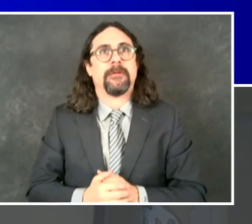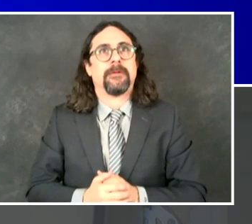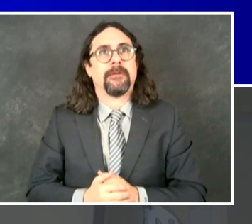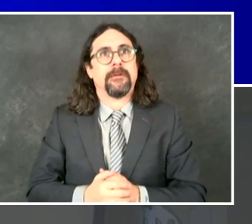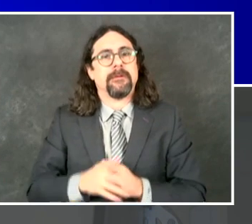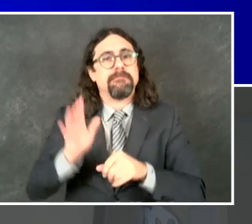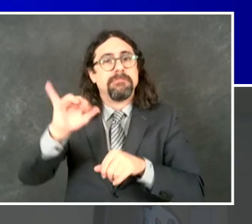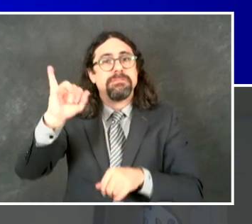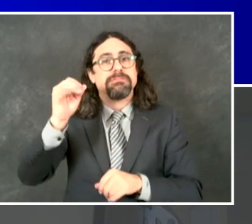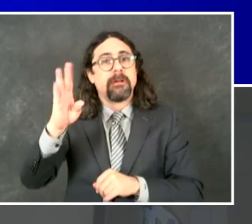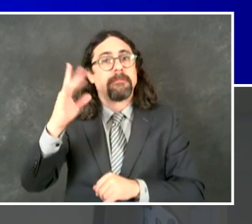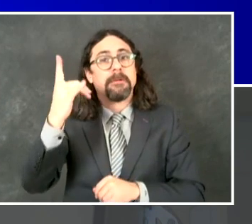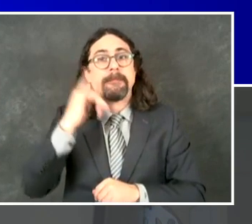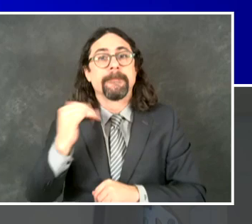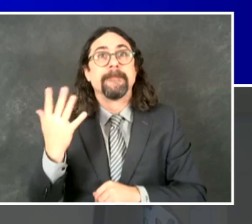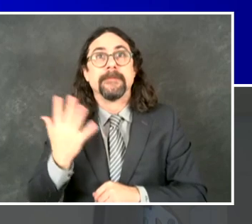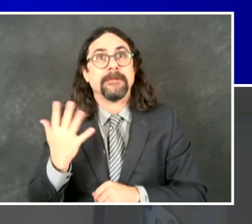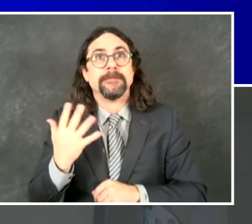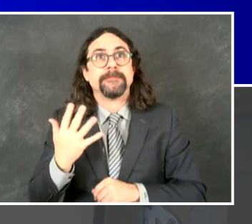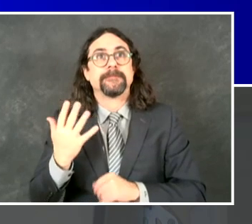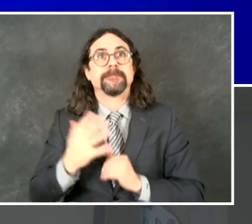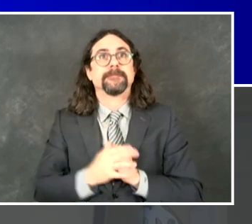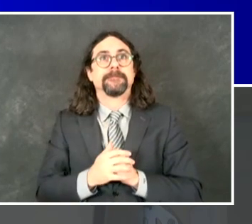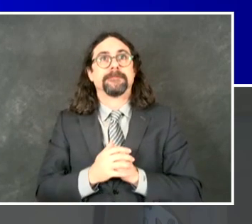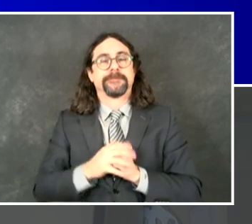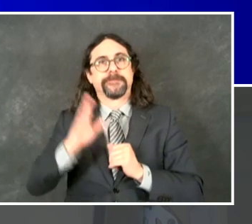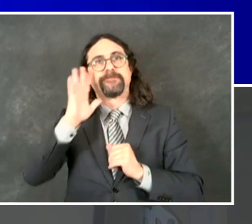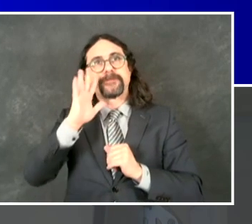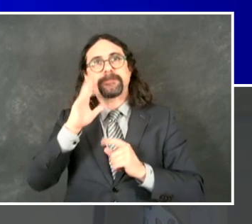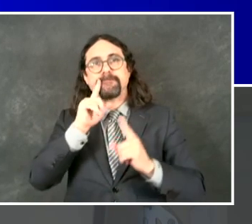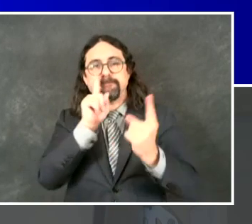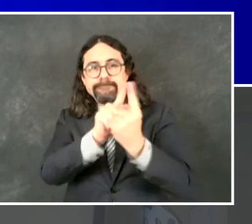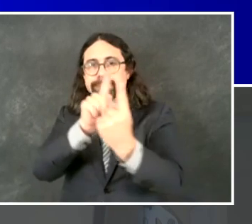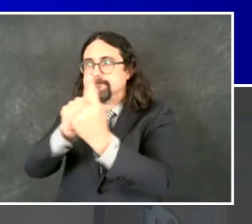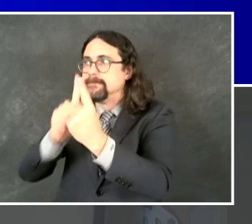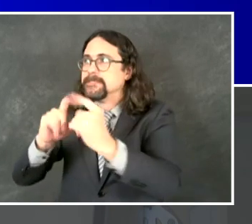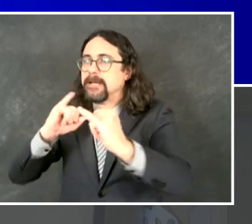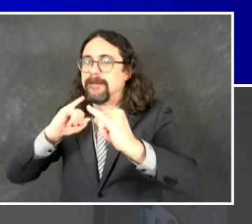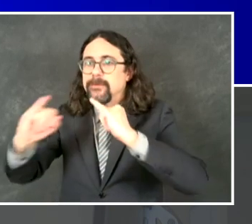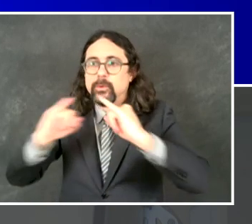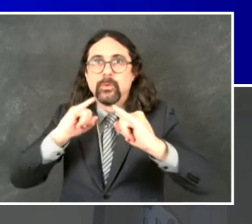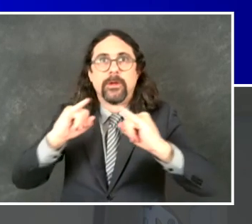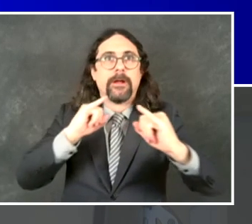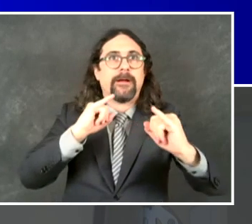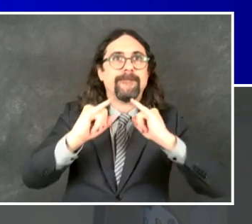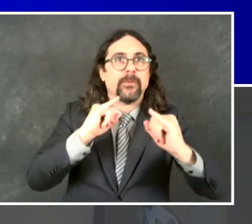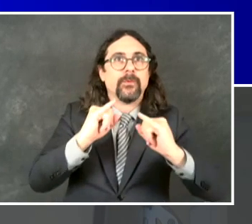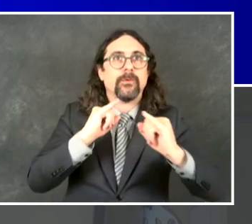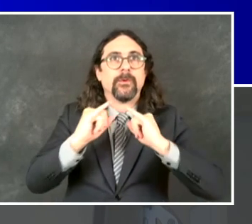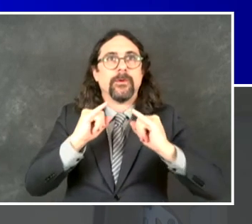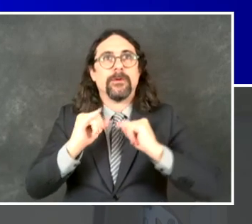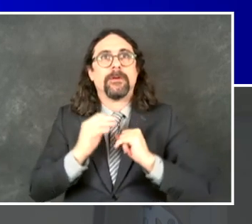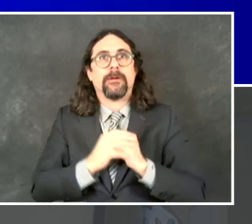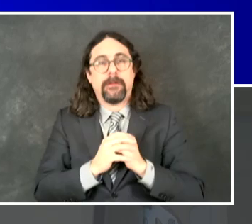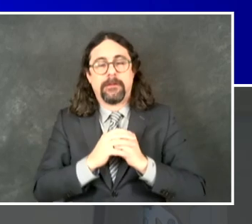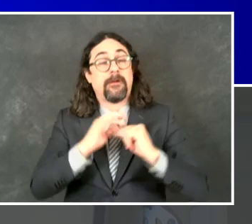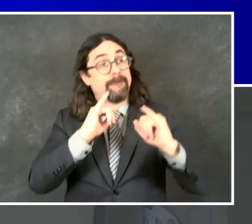DO, THE CONTACT TRACERS, LITERALLY? THEY'LL DO THE INTERVIEW TO DETERMINE WHO WERE THOSE KEY CONTACTS.